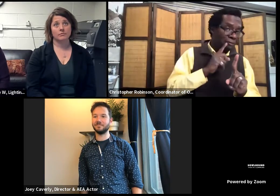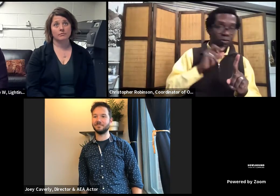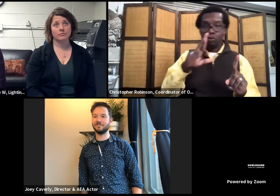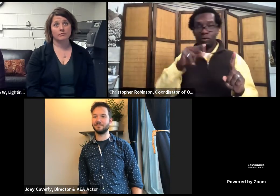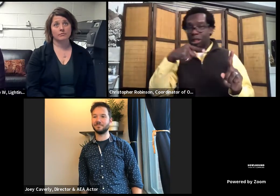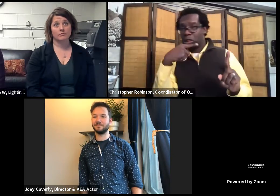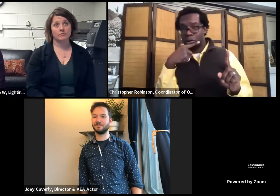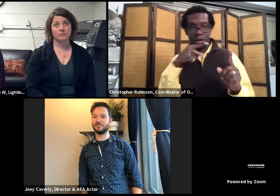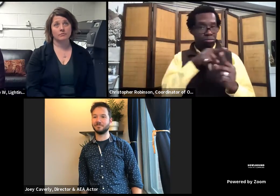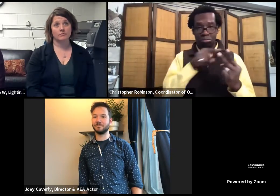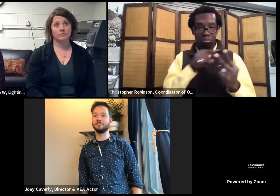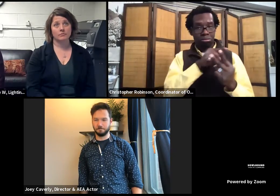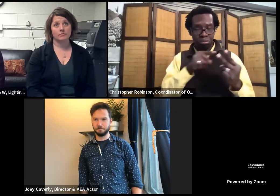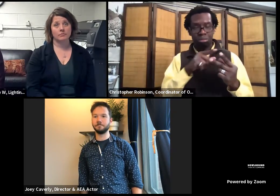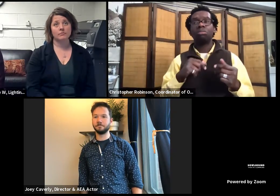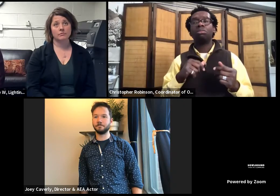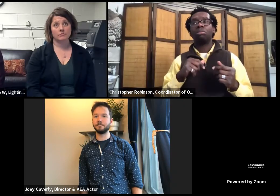If the director's deaf or hearing,